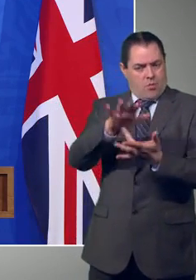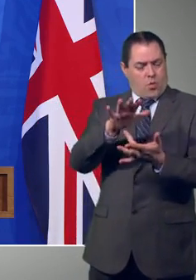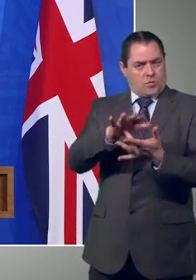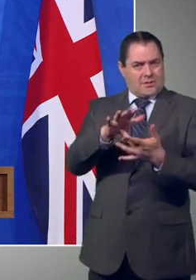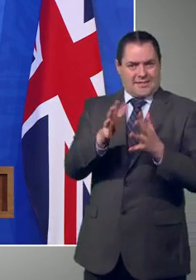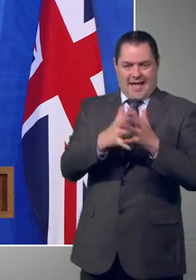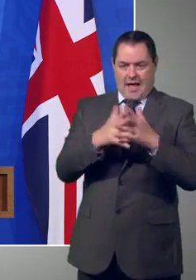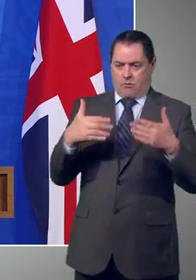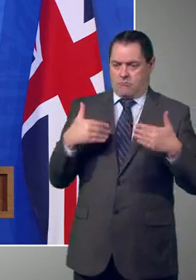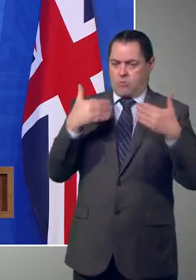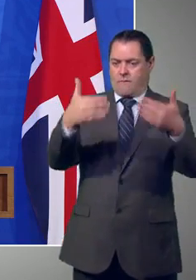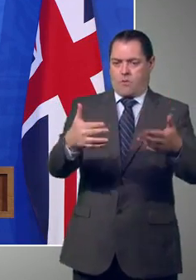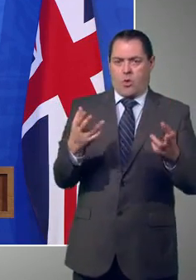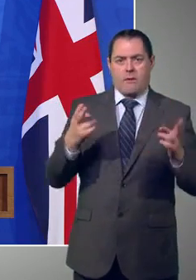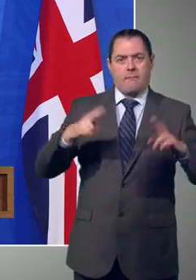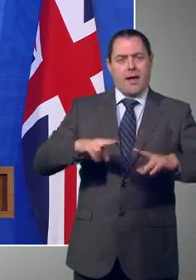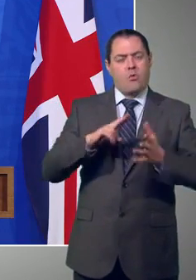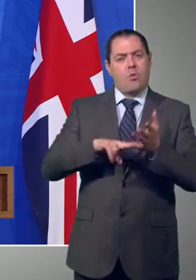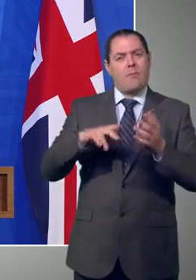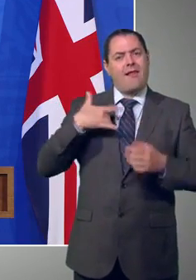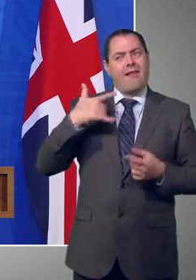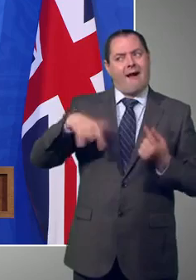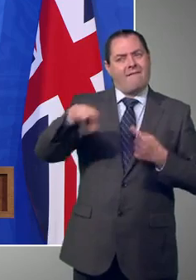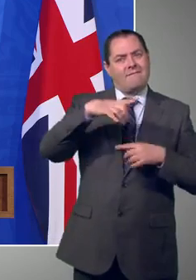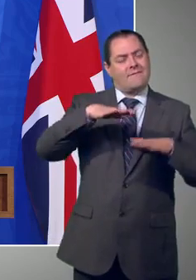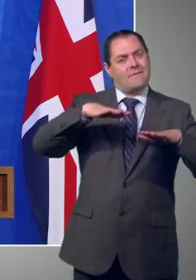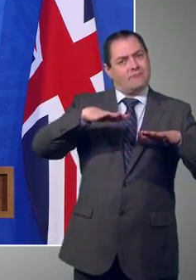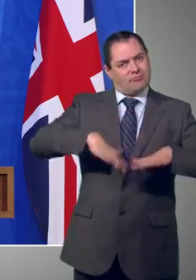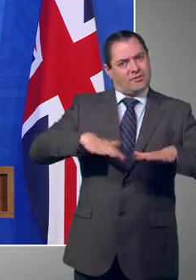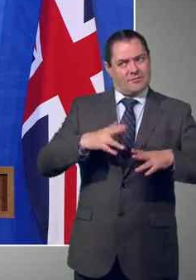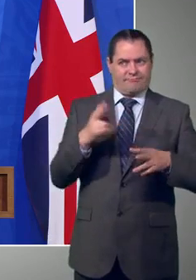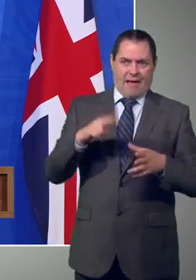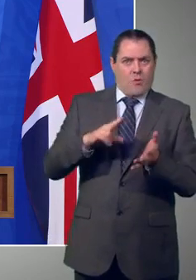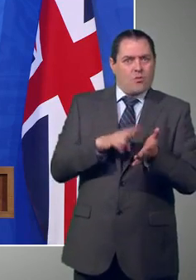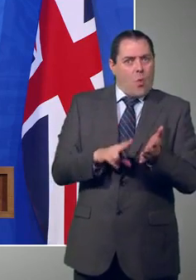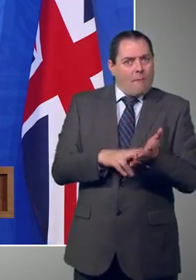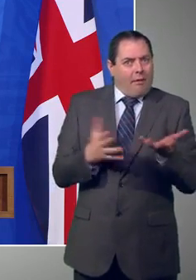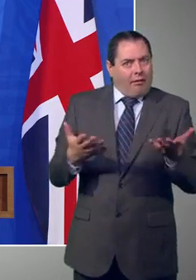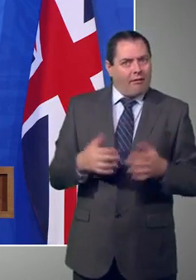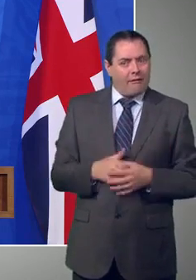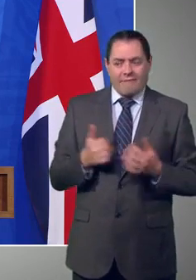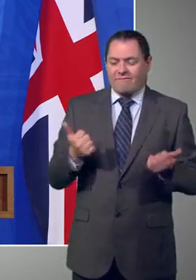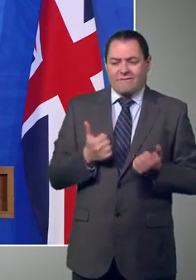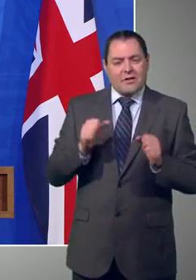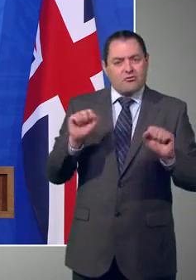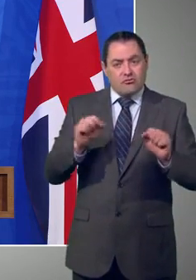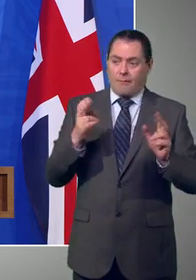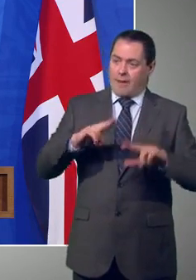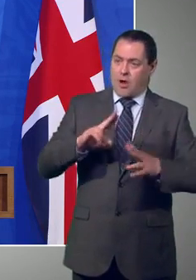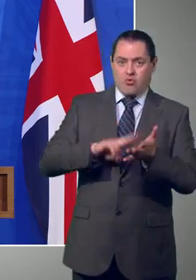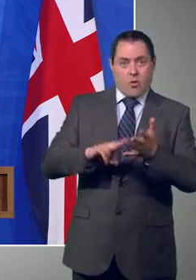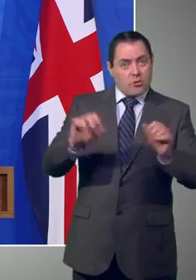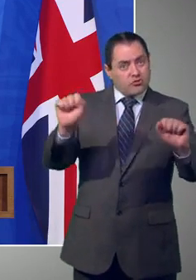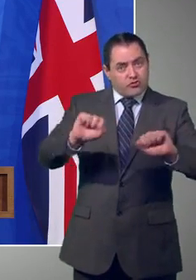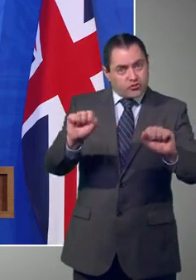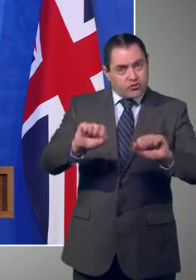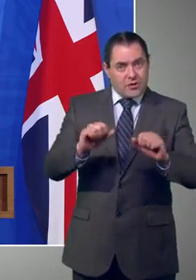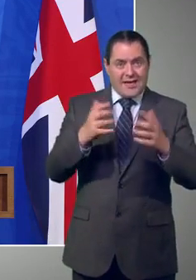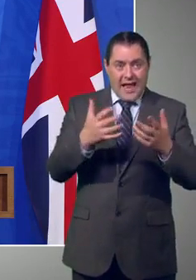this pandemic. I mean you know. This isn't over yet and in a way the rising case rates in